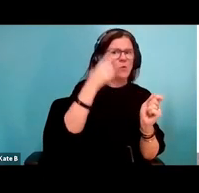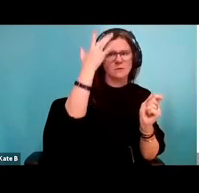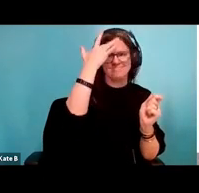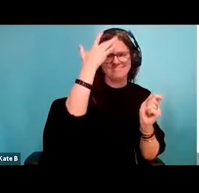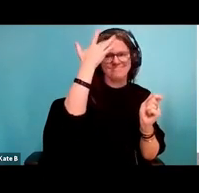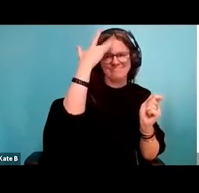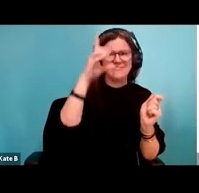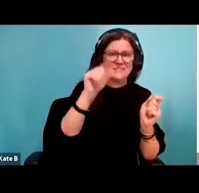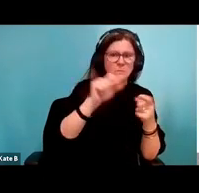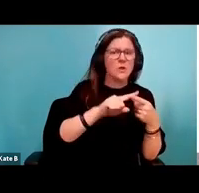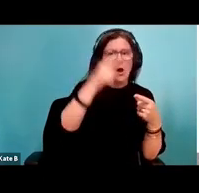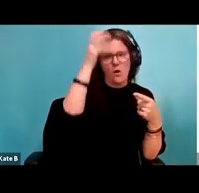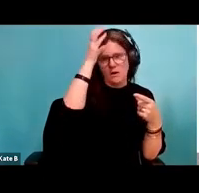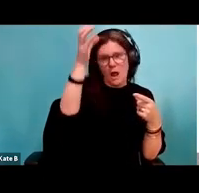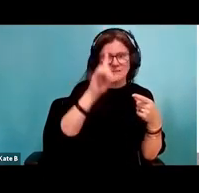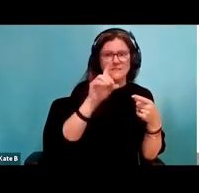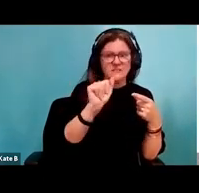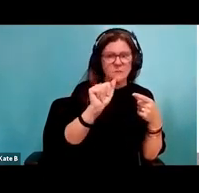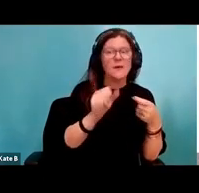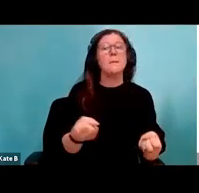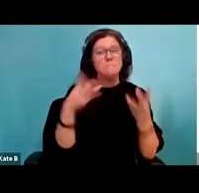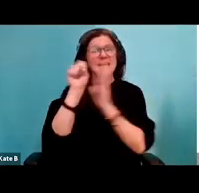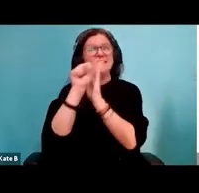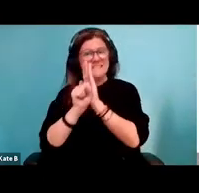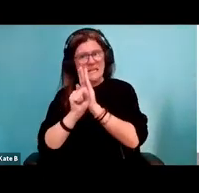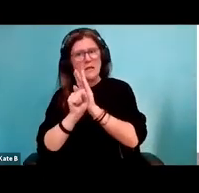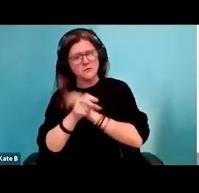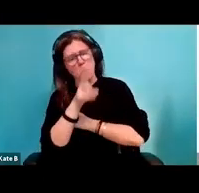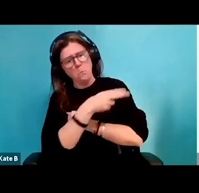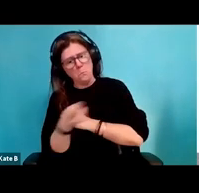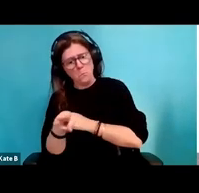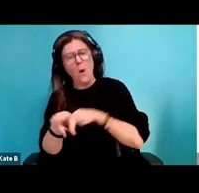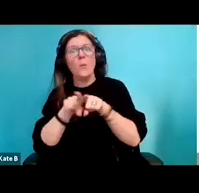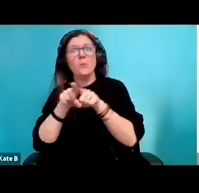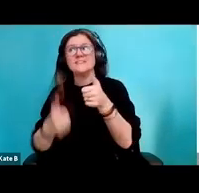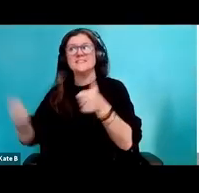was sanctioned by many states and by the Supreme Court in Buck v Bell, which to surprise of